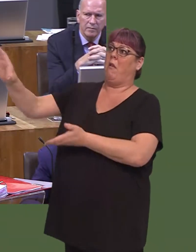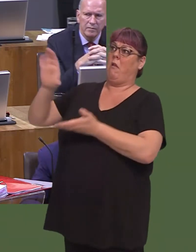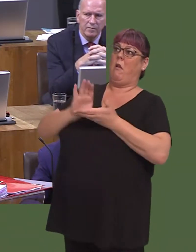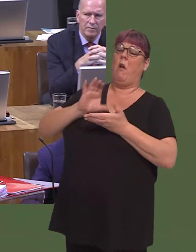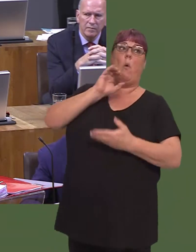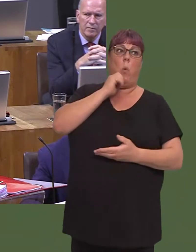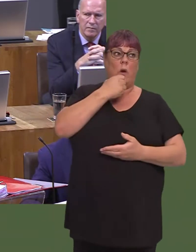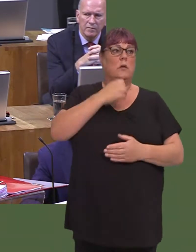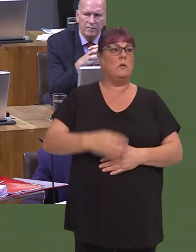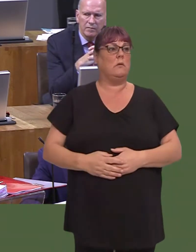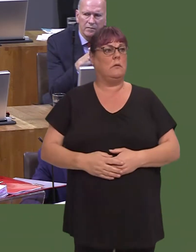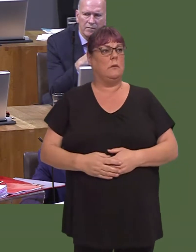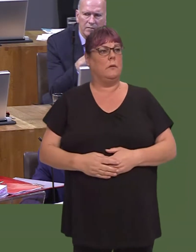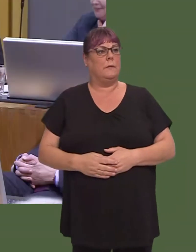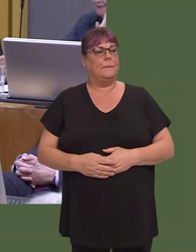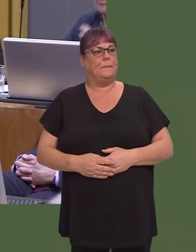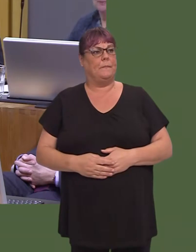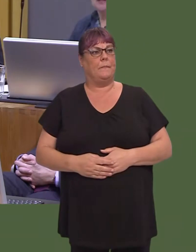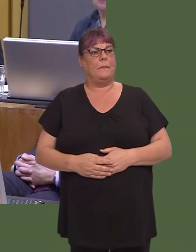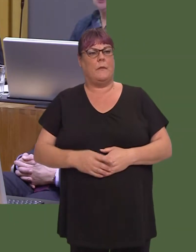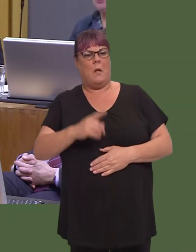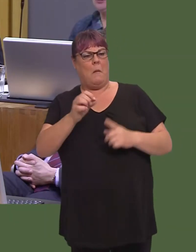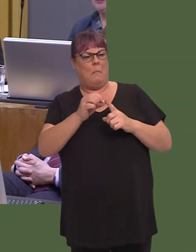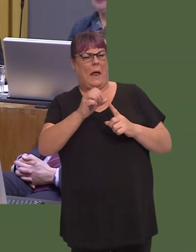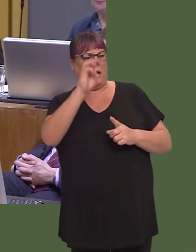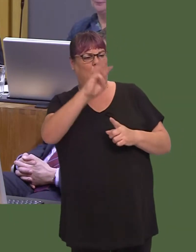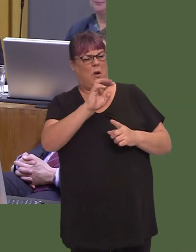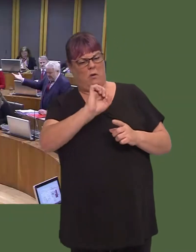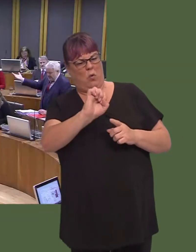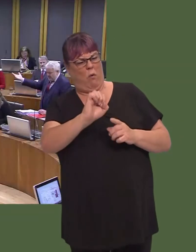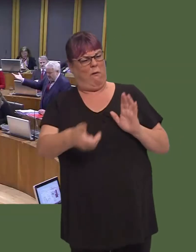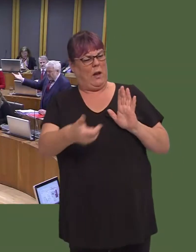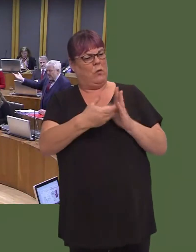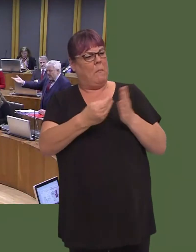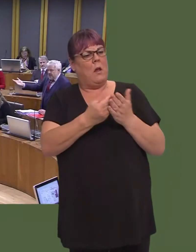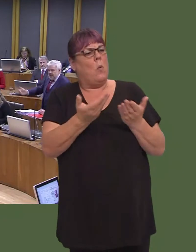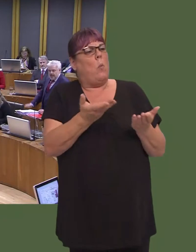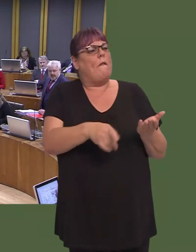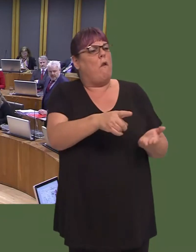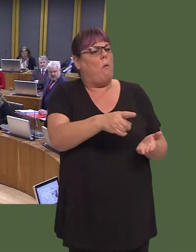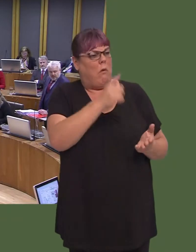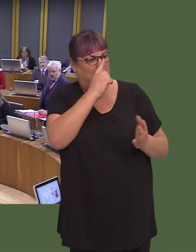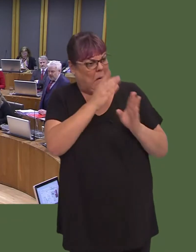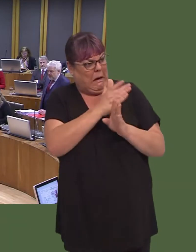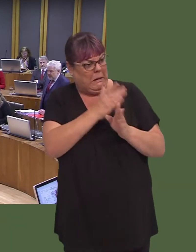no environmental regulatory body; it would be a free-for-all when it came to the environment.